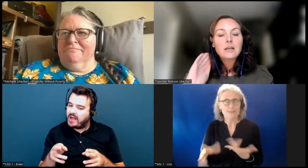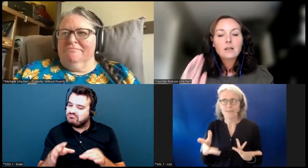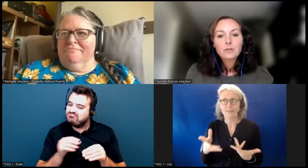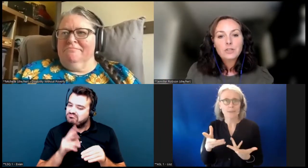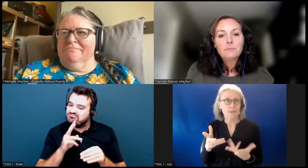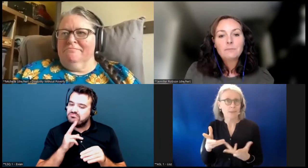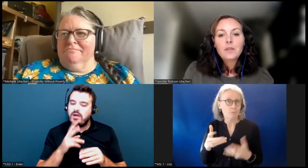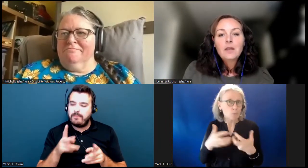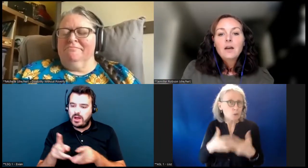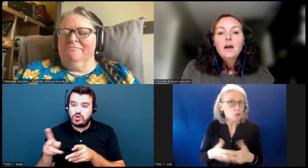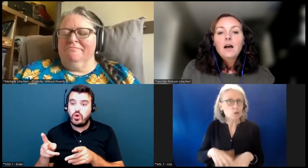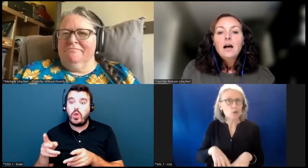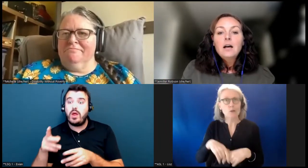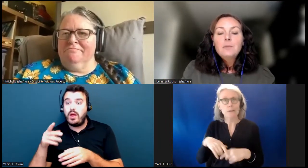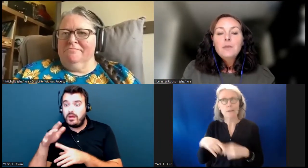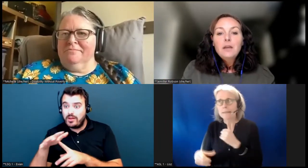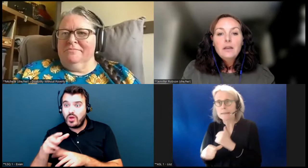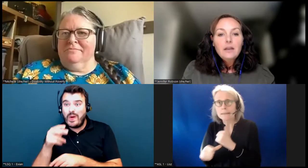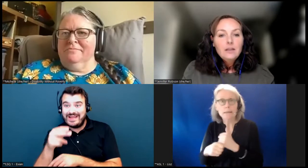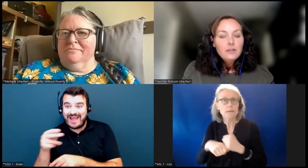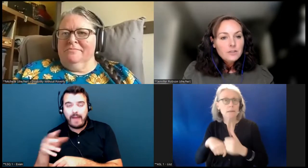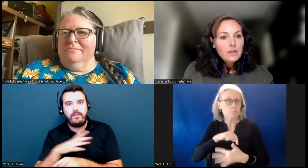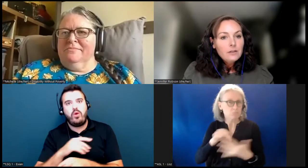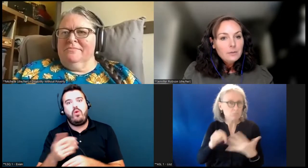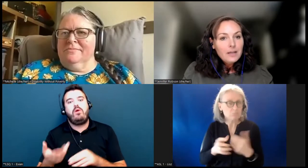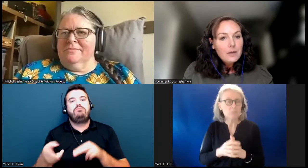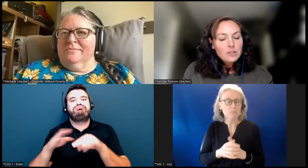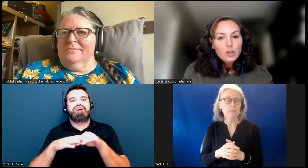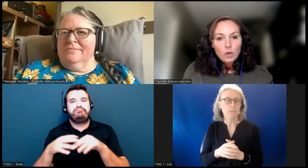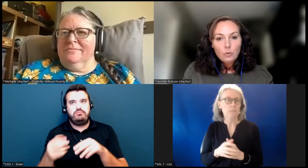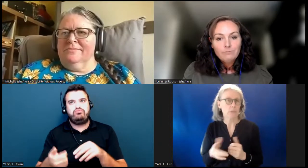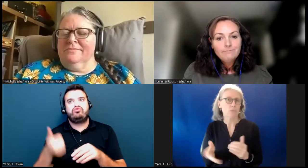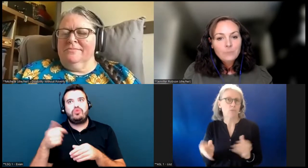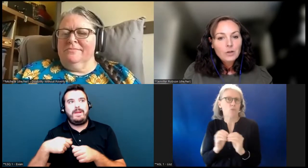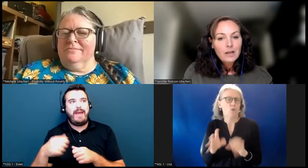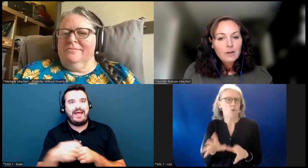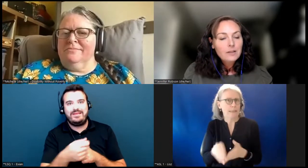DIGNITY AND INCLUSION. SO THEN LET ME COME BACK TO THE WHO, RIGHT,